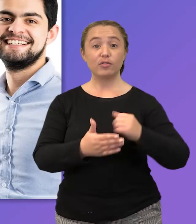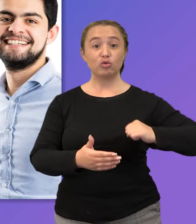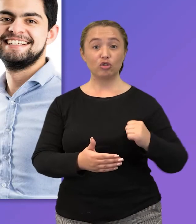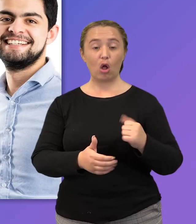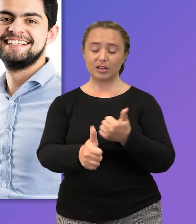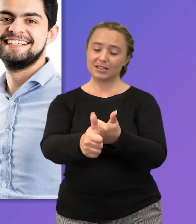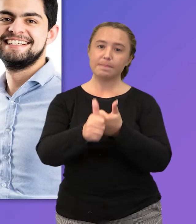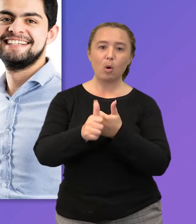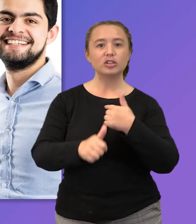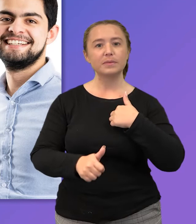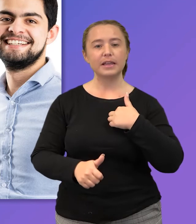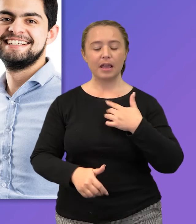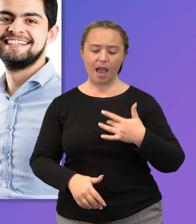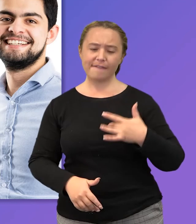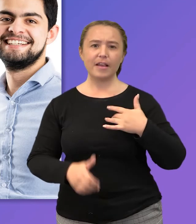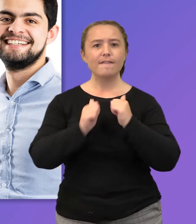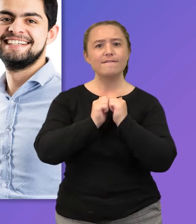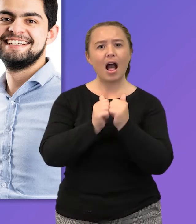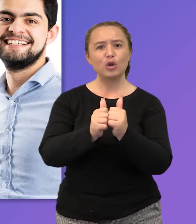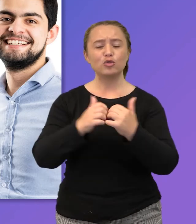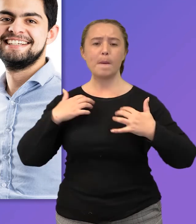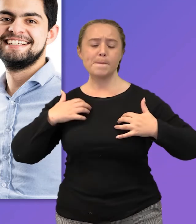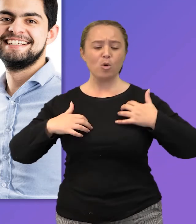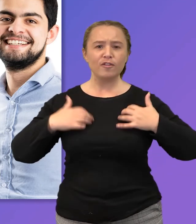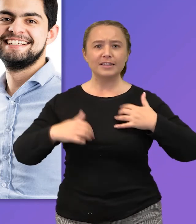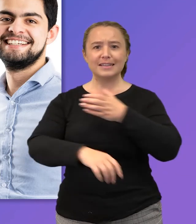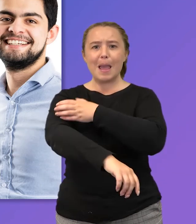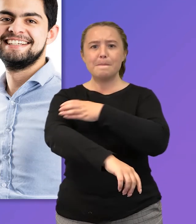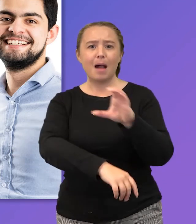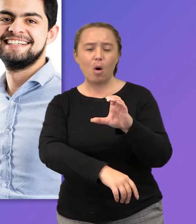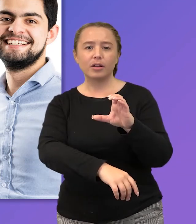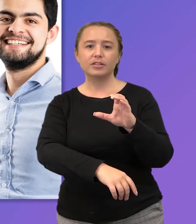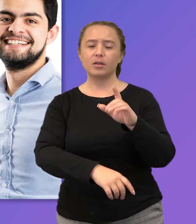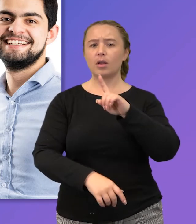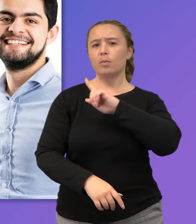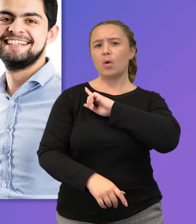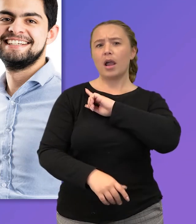Revenue Scotland supports me to feel valued, motivated and empowered by ensuring that the